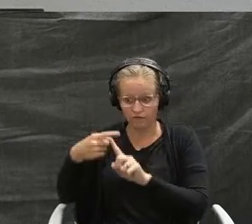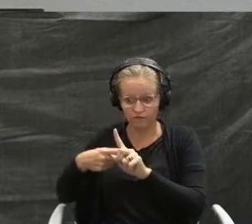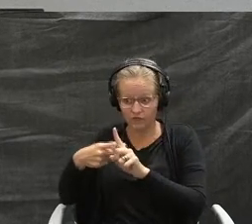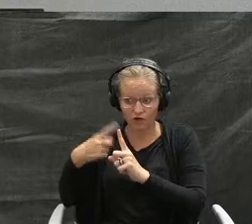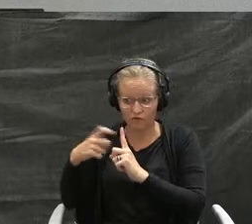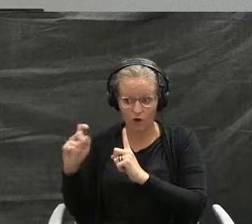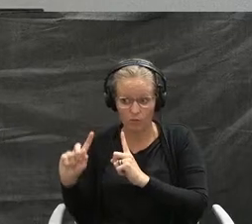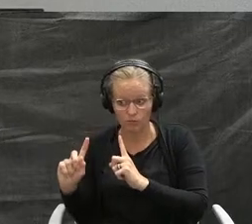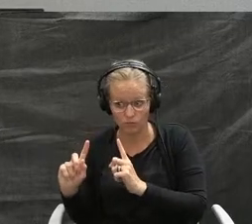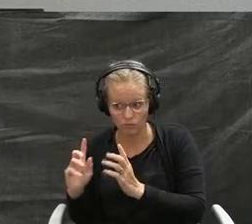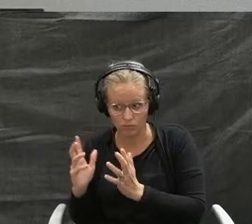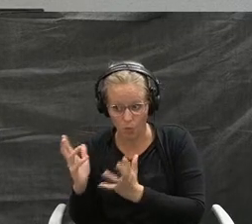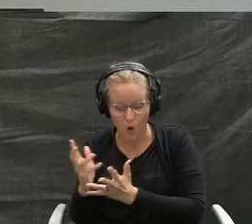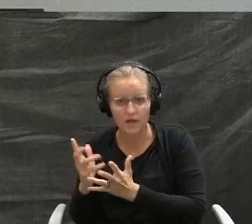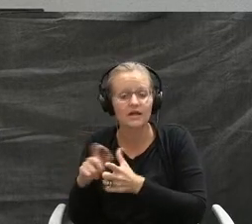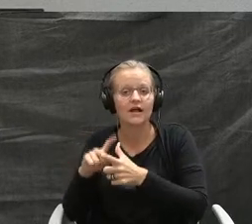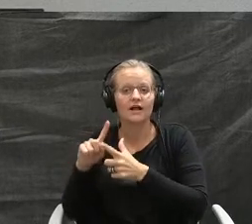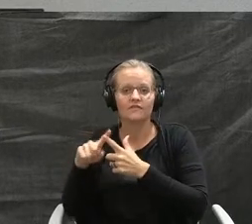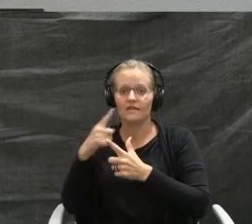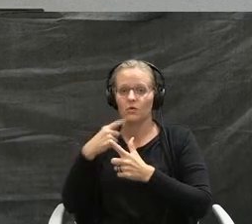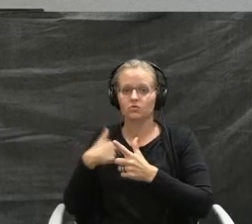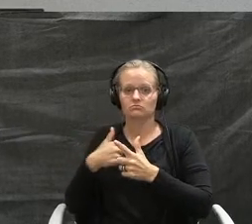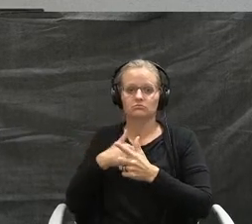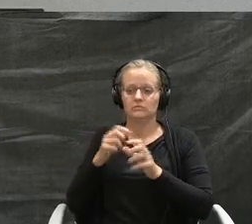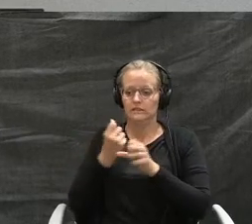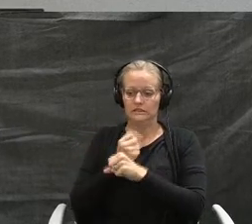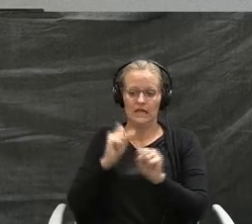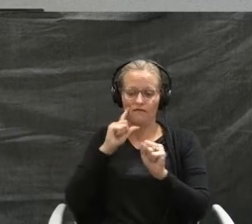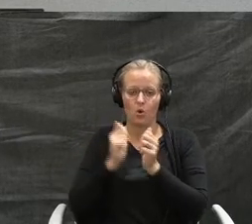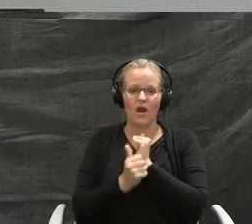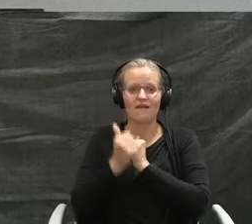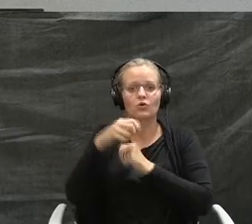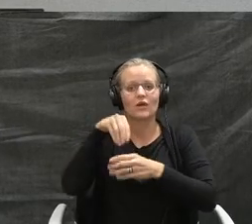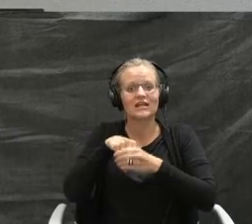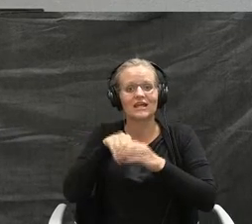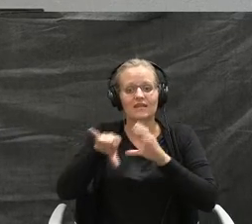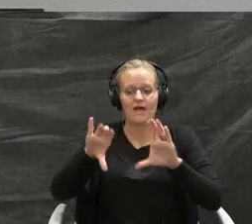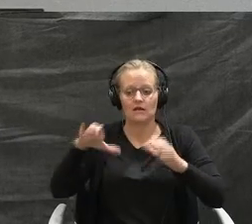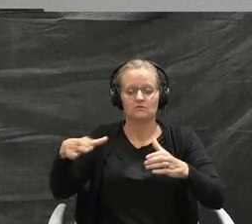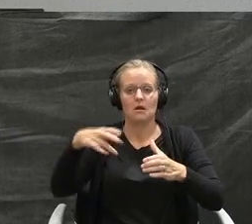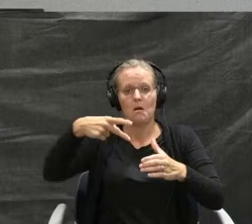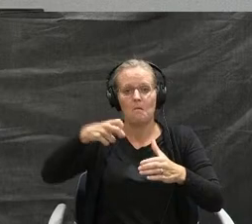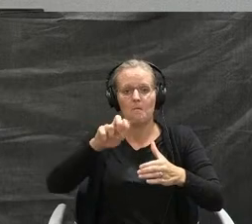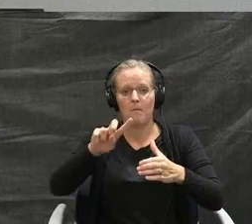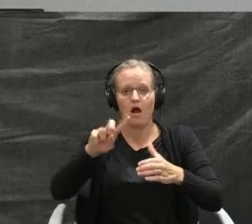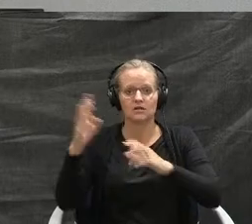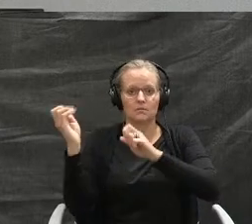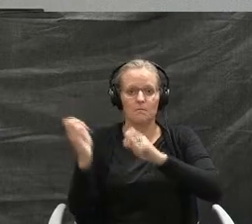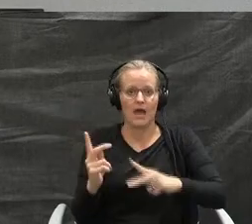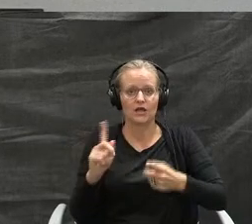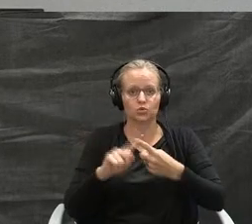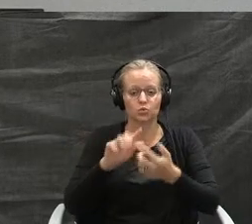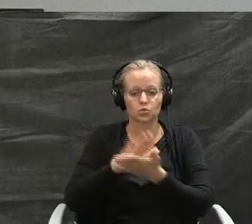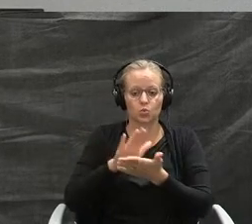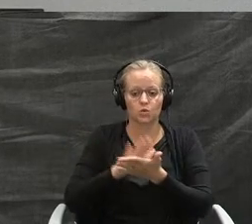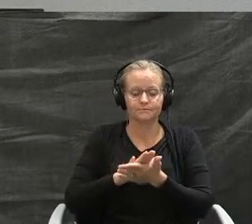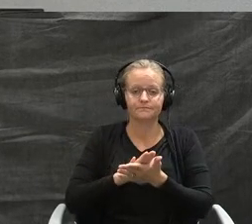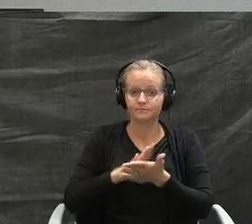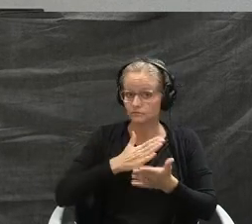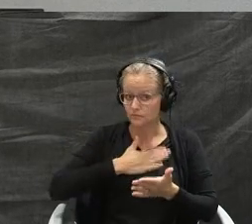pod to be back in school. My concern is not at all with what happens at school as much